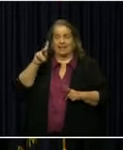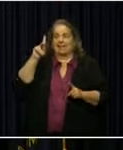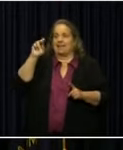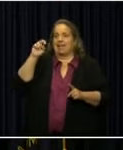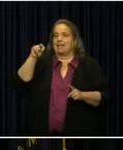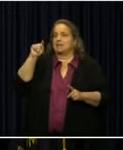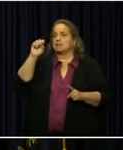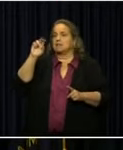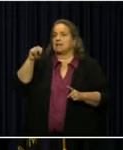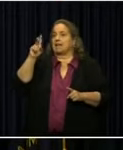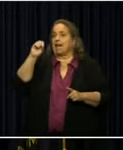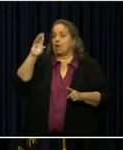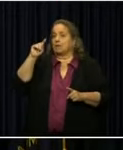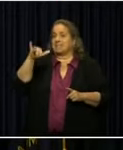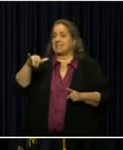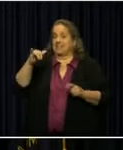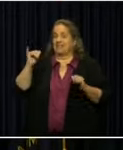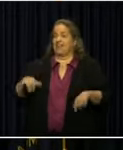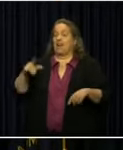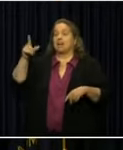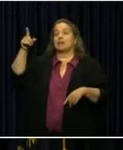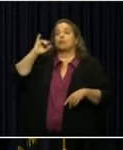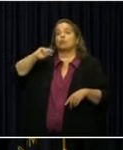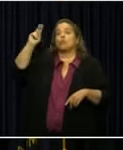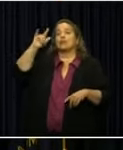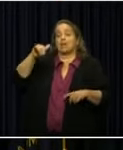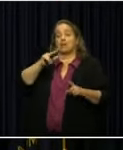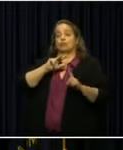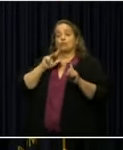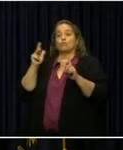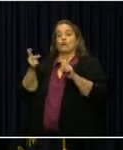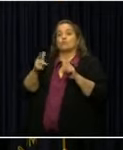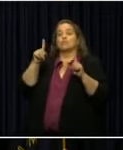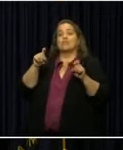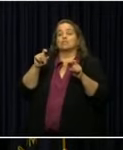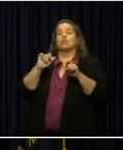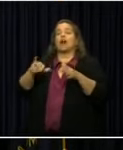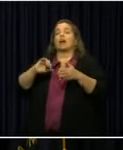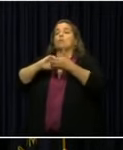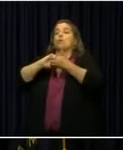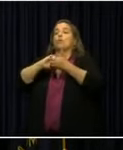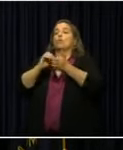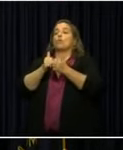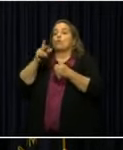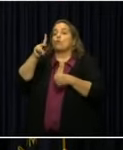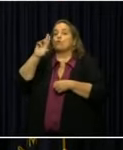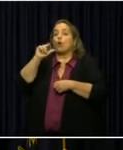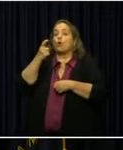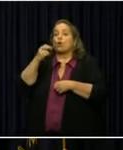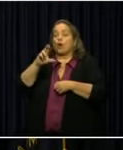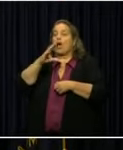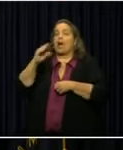AND THEY'LL GIVE YOU A DATE ON TUESDAY, WEDNESDAY, OR THURSDAY